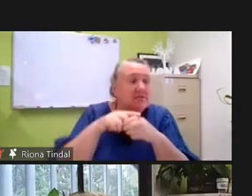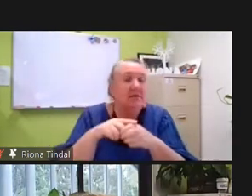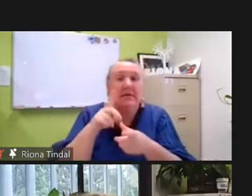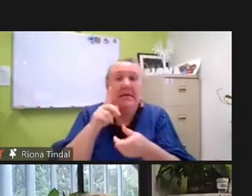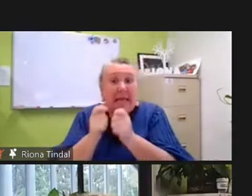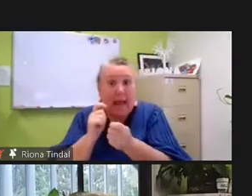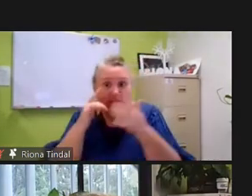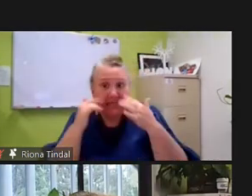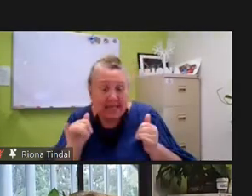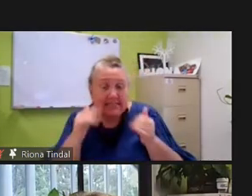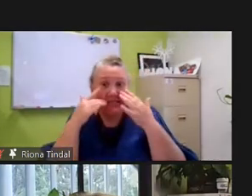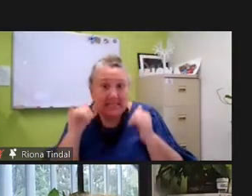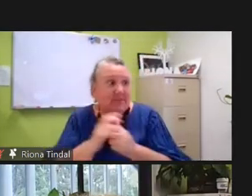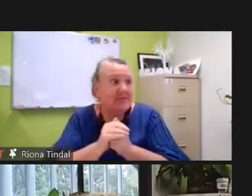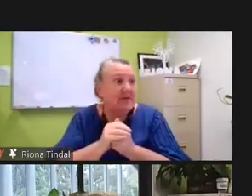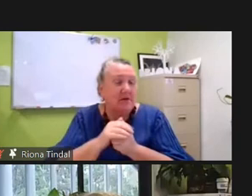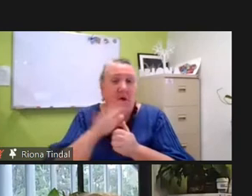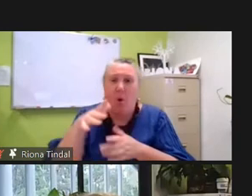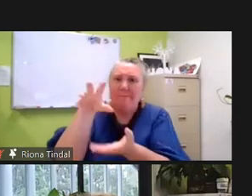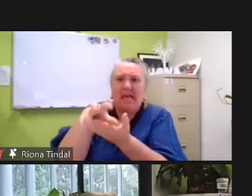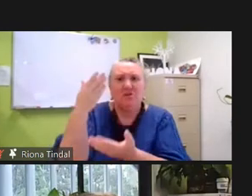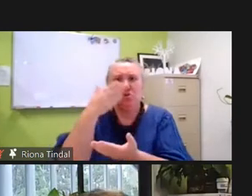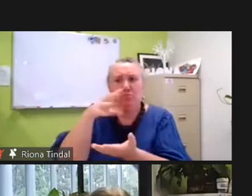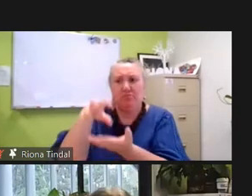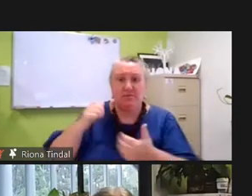sometimes students do need to work within those smaller groups. There are assessments also that